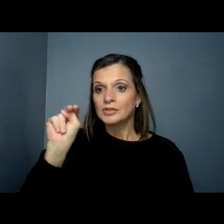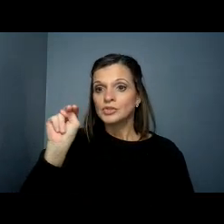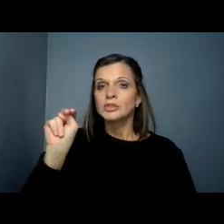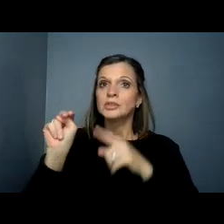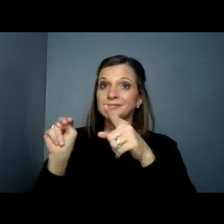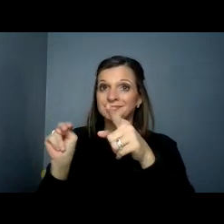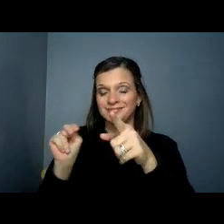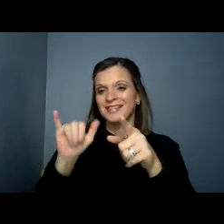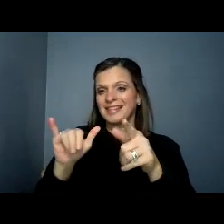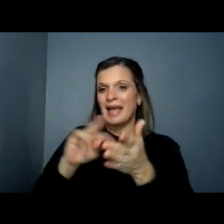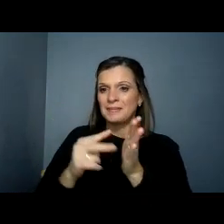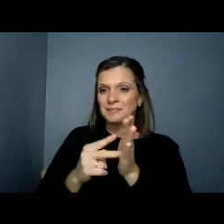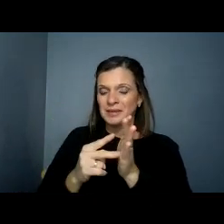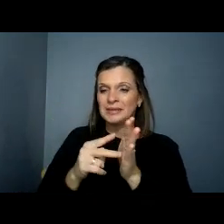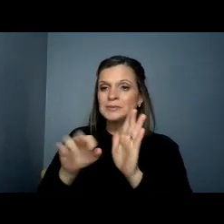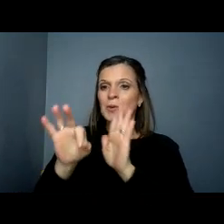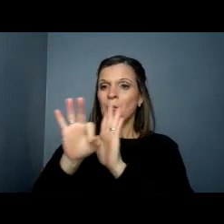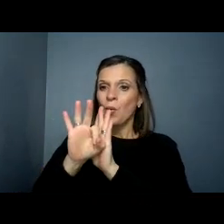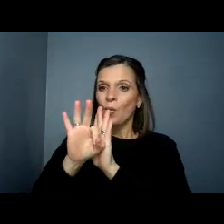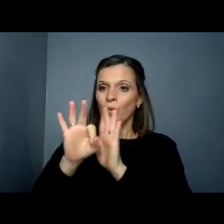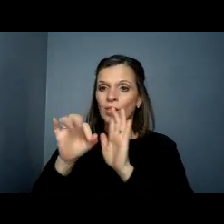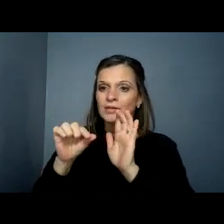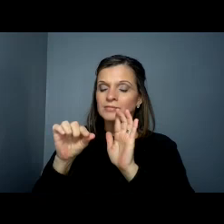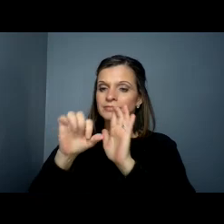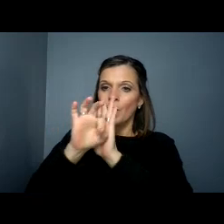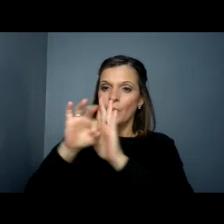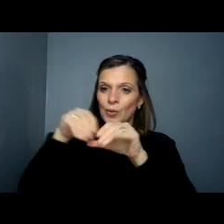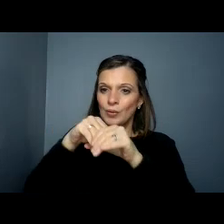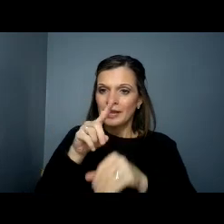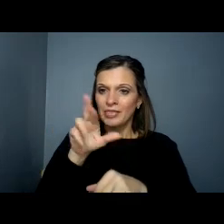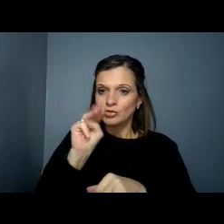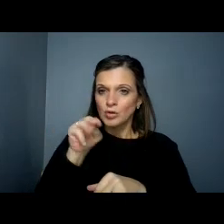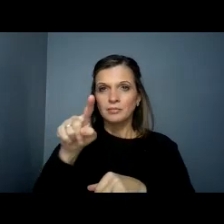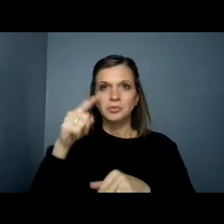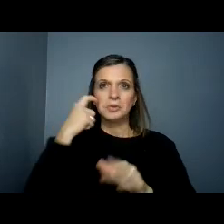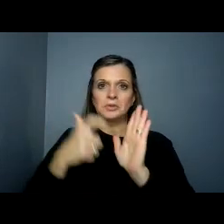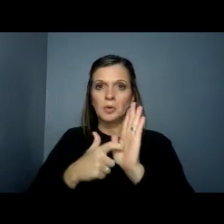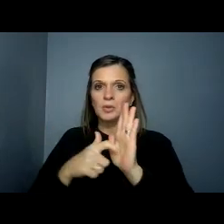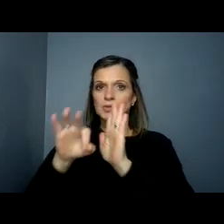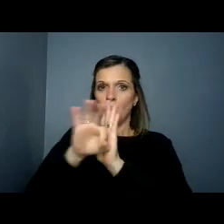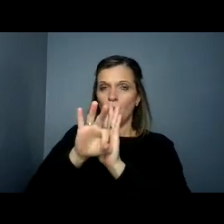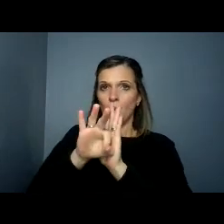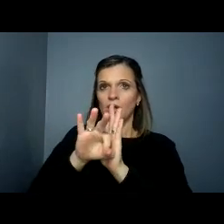you can see the little hole there at about 4:00. Tube. That's what we want. There. That's what.